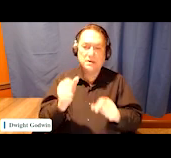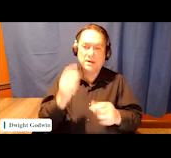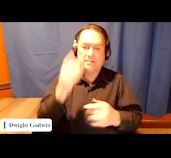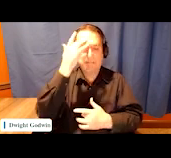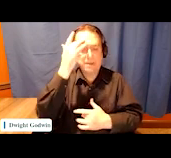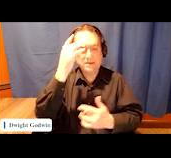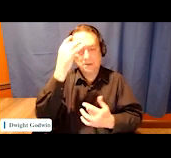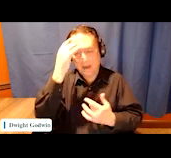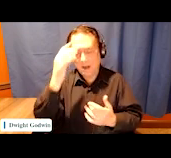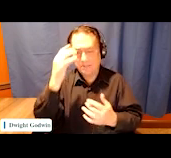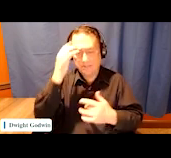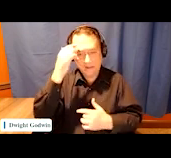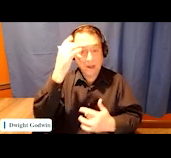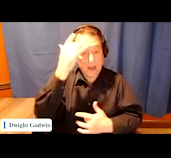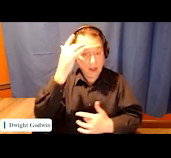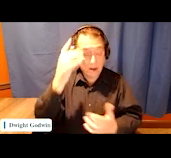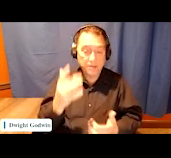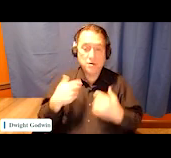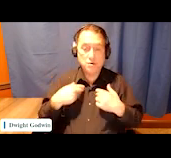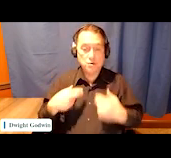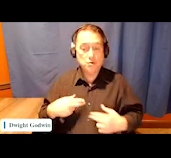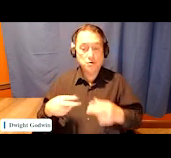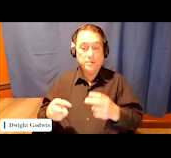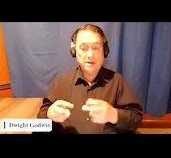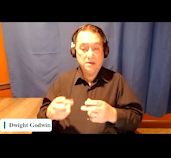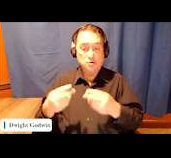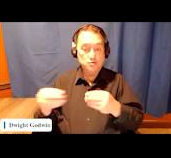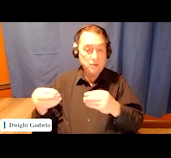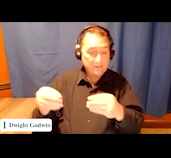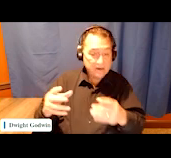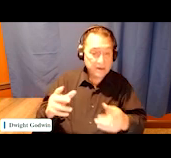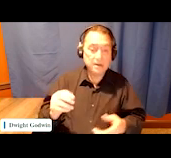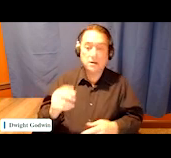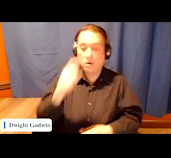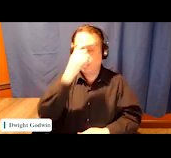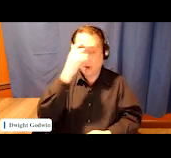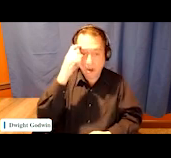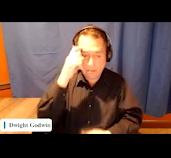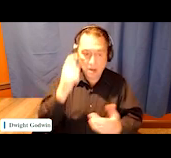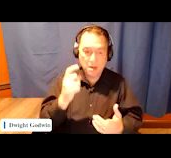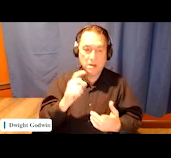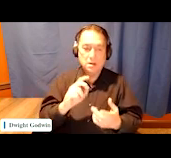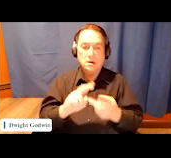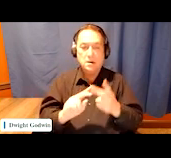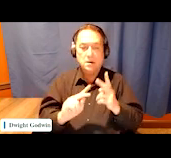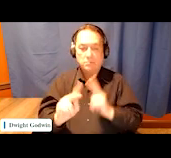human trafficking, and other challenging experiences such as trauma, problem gambling, and eating disorders.